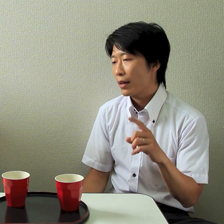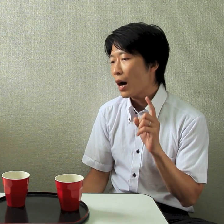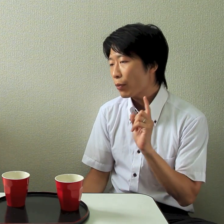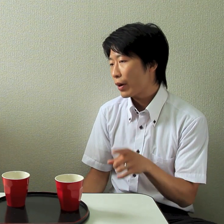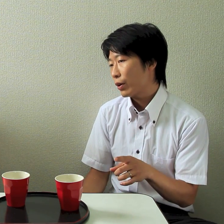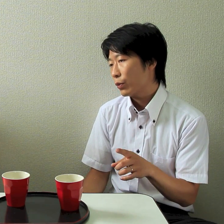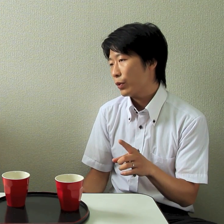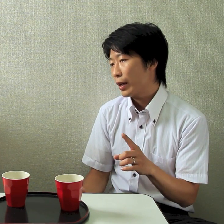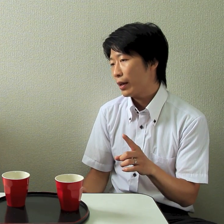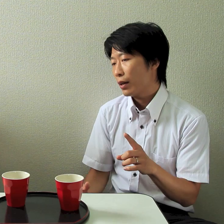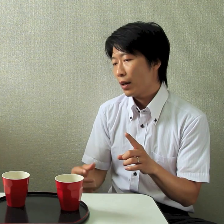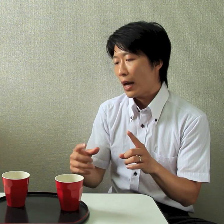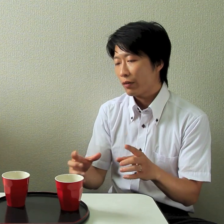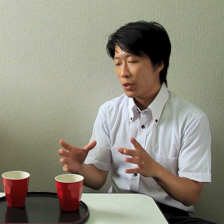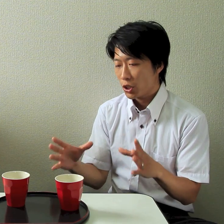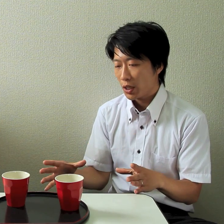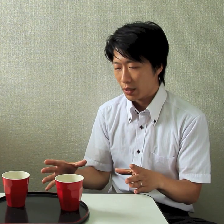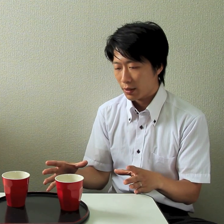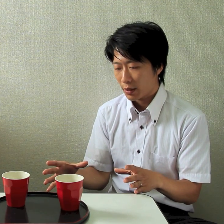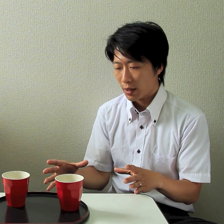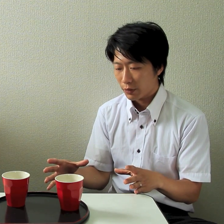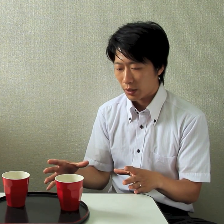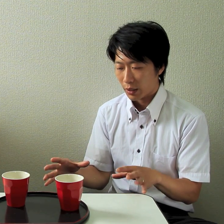The operator would have a machine that kind of looked like a typewritter